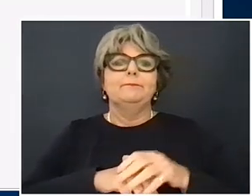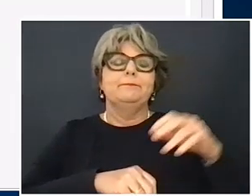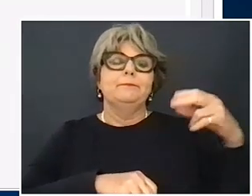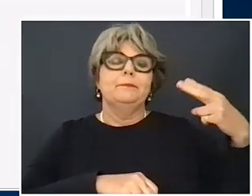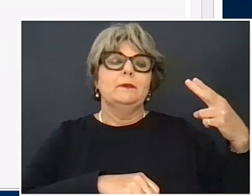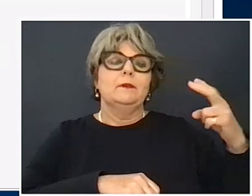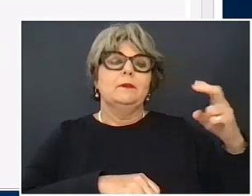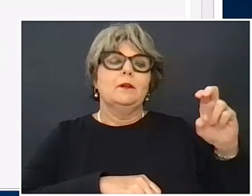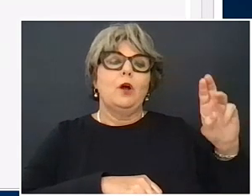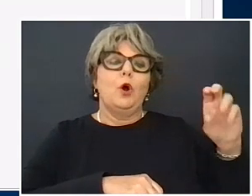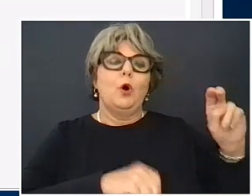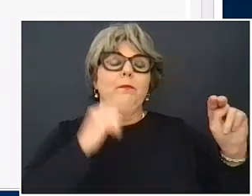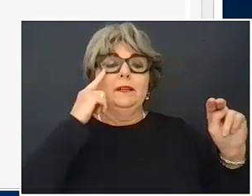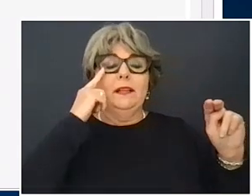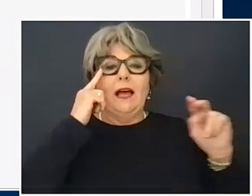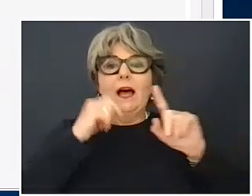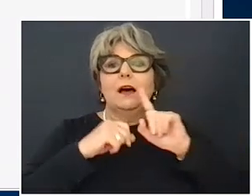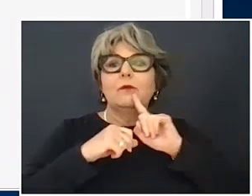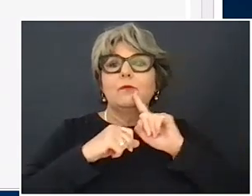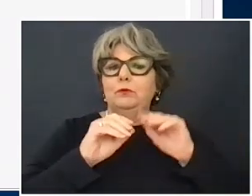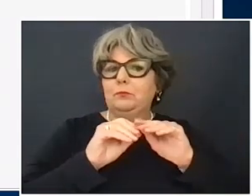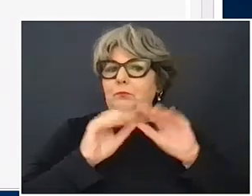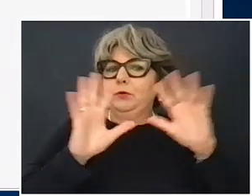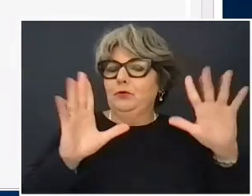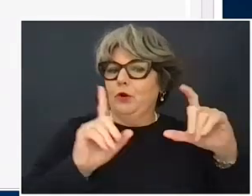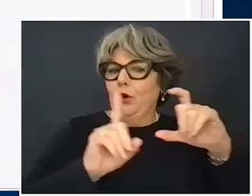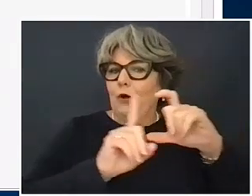sure of the terms. I think we could definitely look at that.